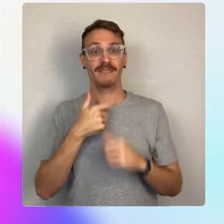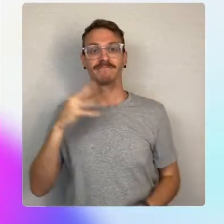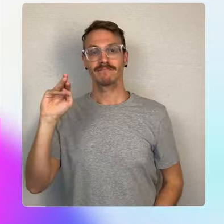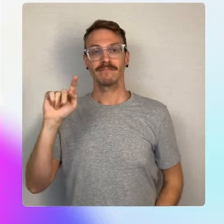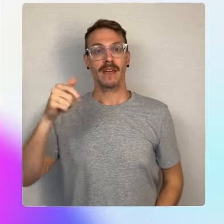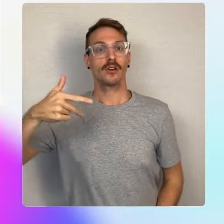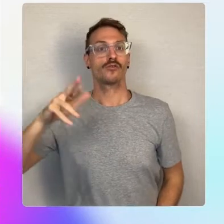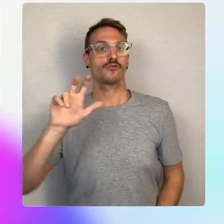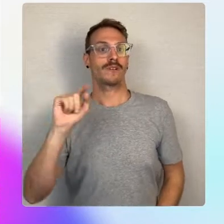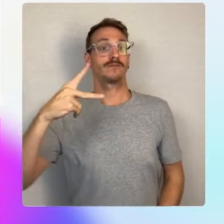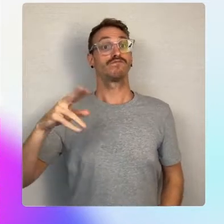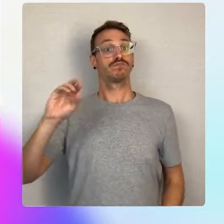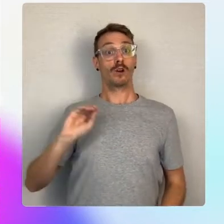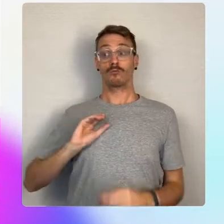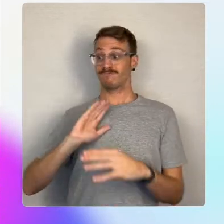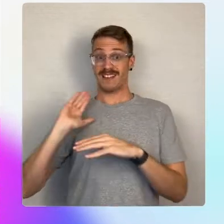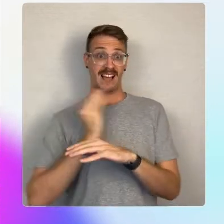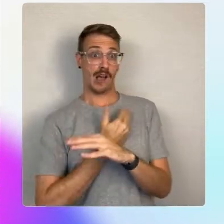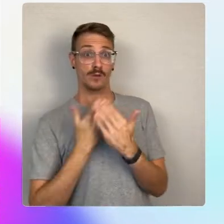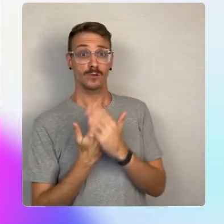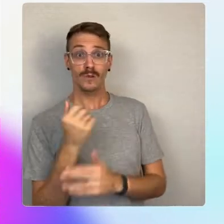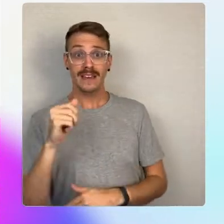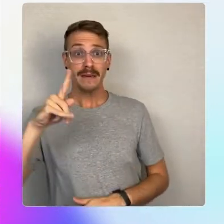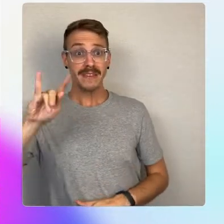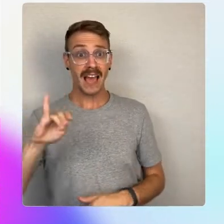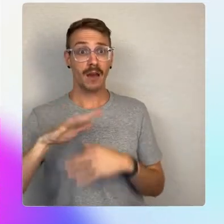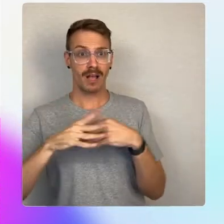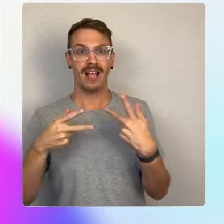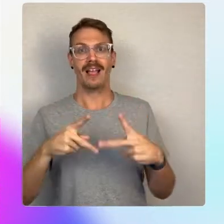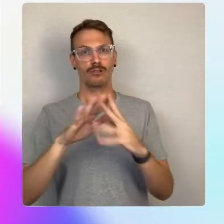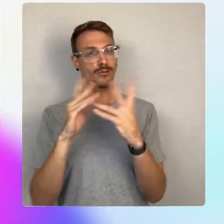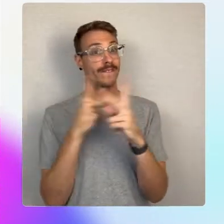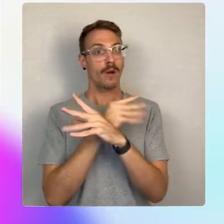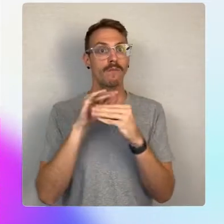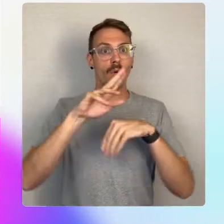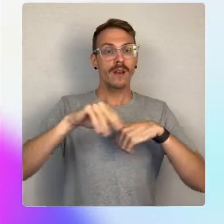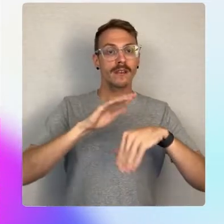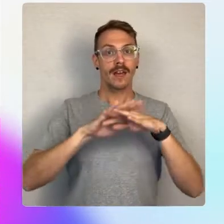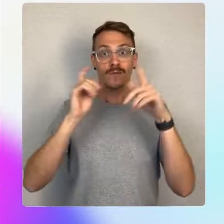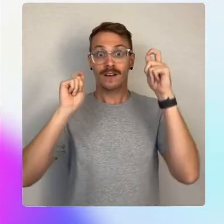where our new APIs will allow you to explore more natural facial expressions